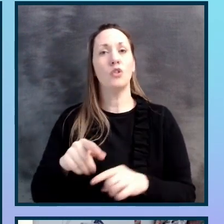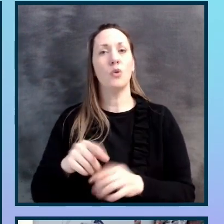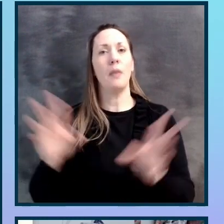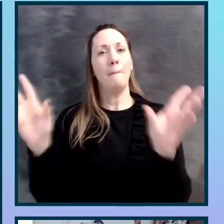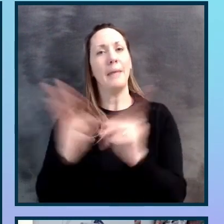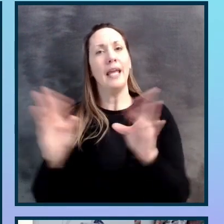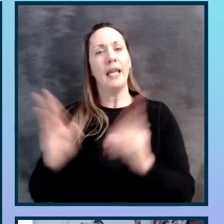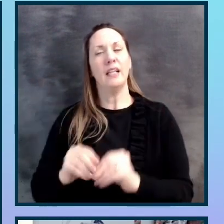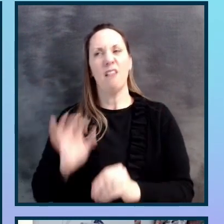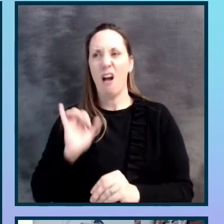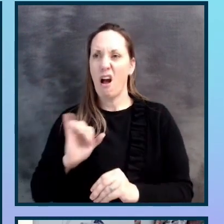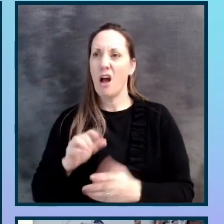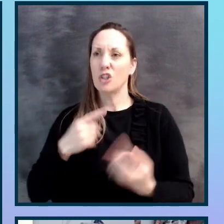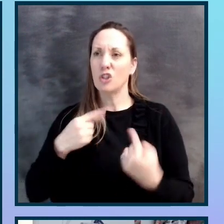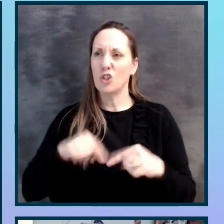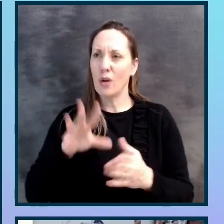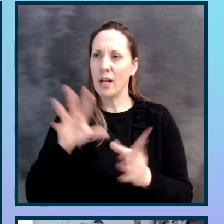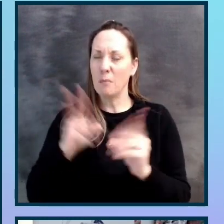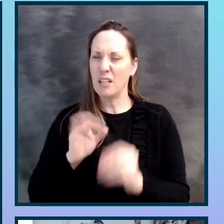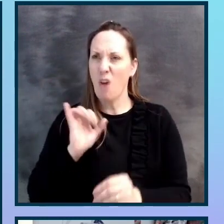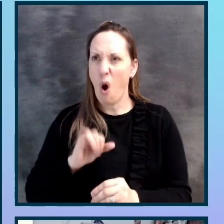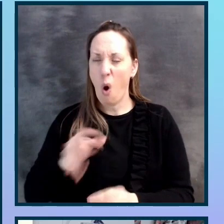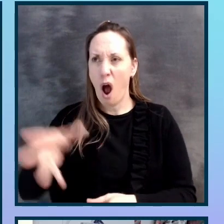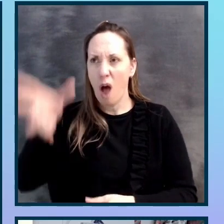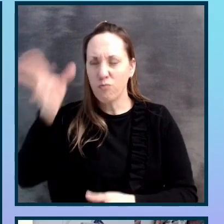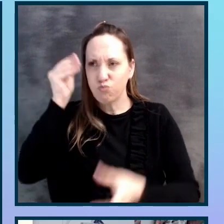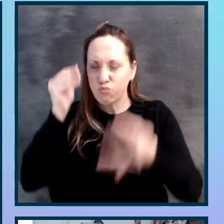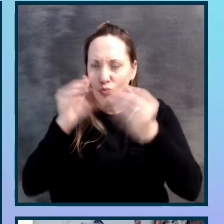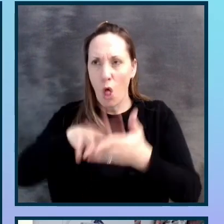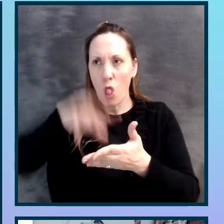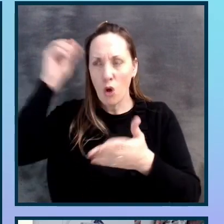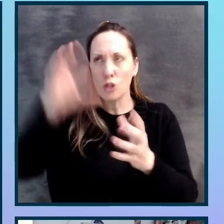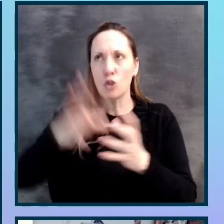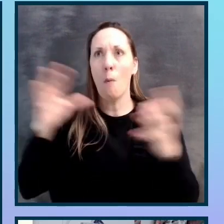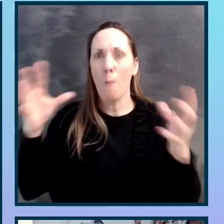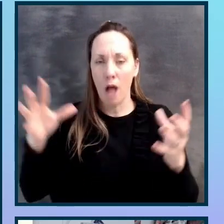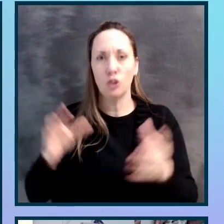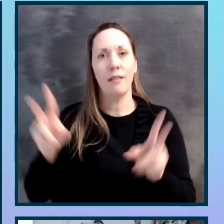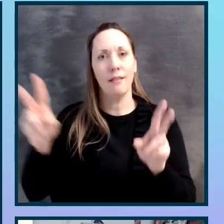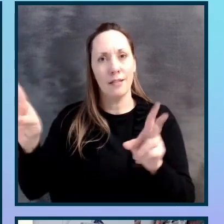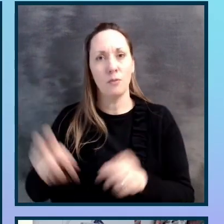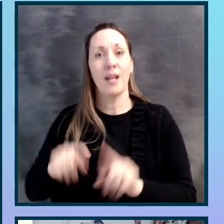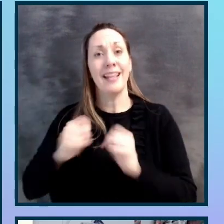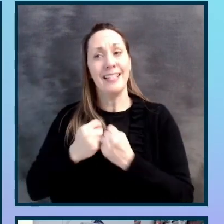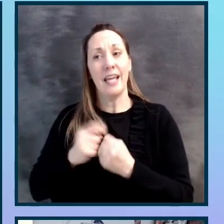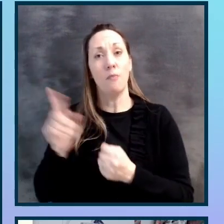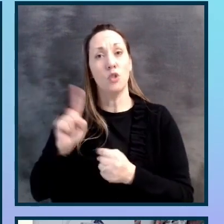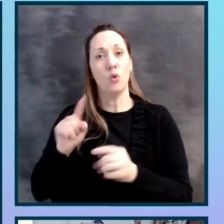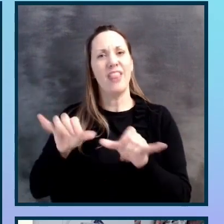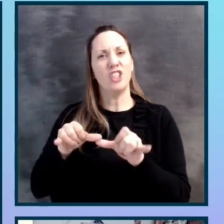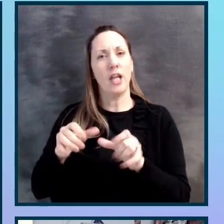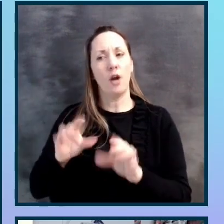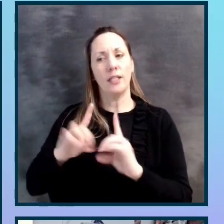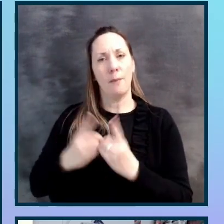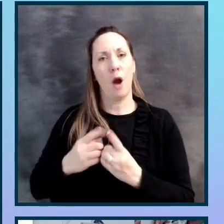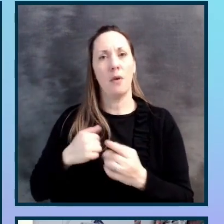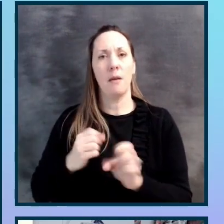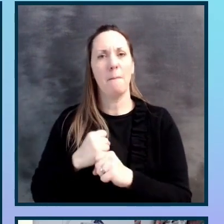I felt like I was getting a crash course on the subject. The team lived within the engineering department and was made up of a couple of web designers